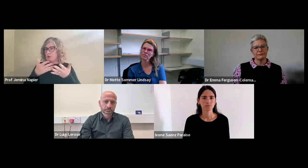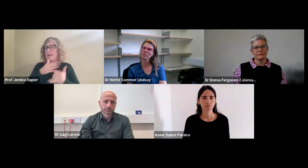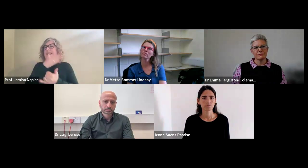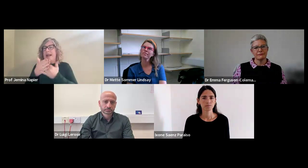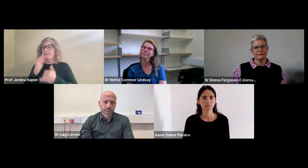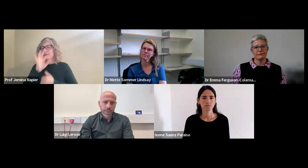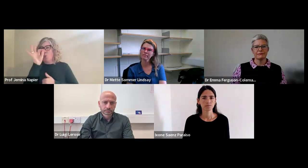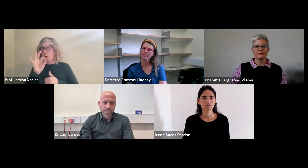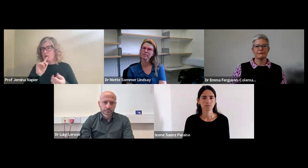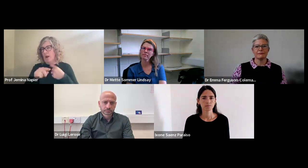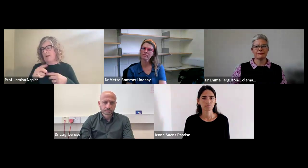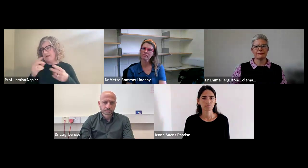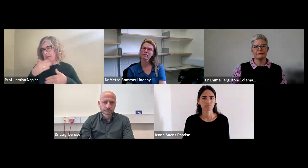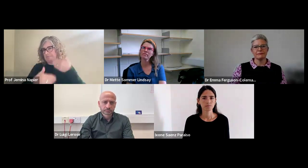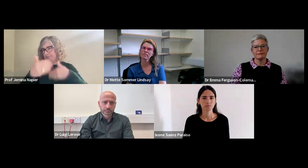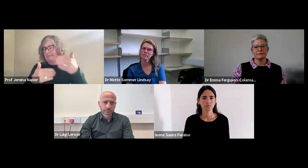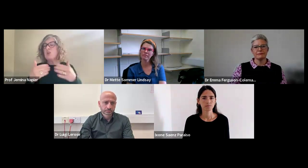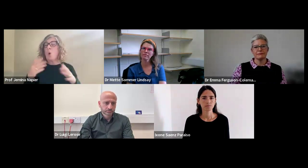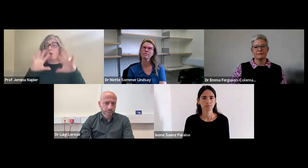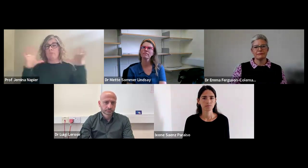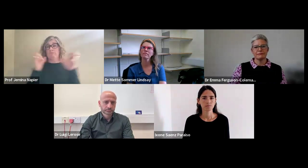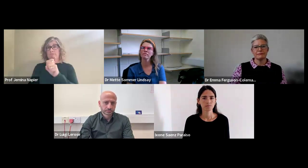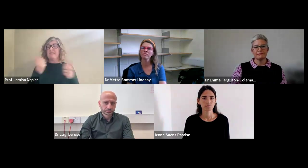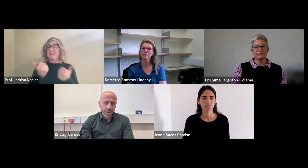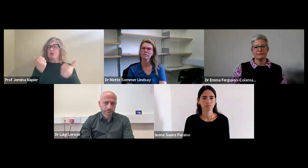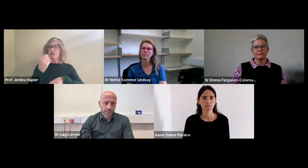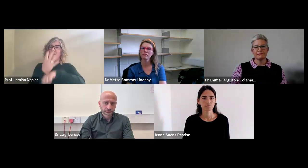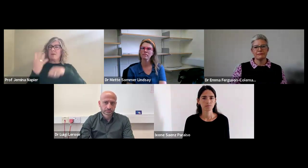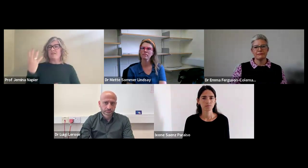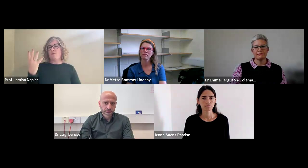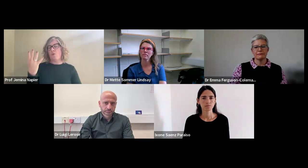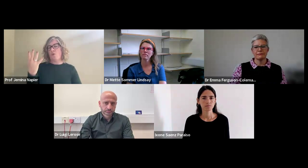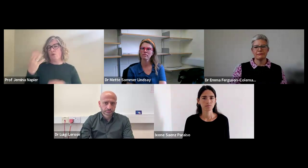introduce the panel, have the discussion, and then have the Q&A as you would expect and we hope we